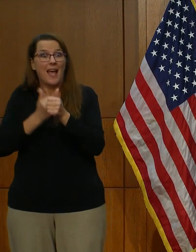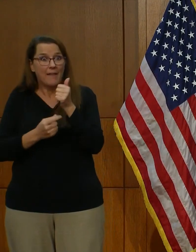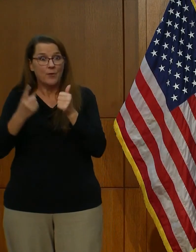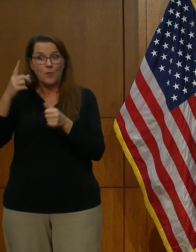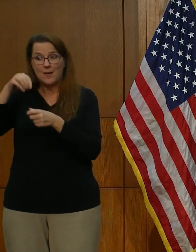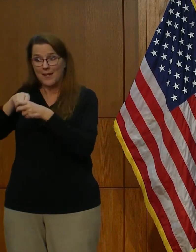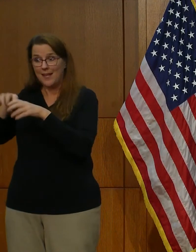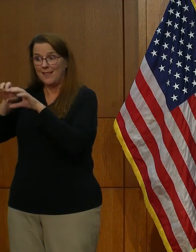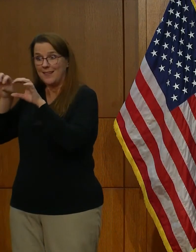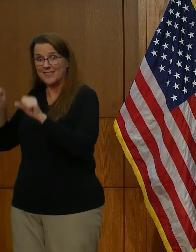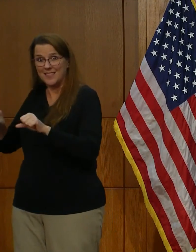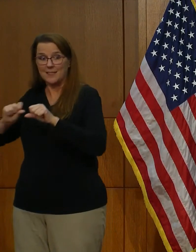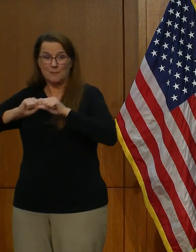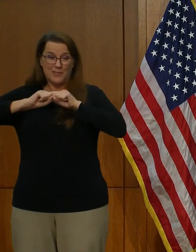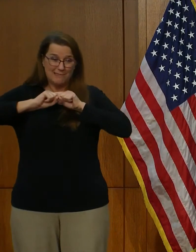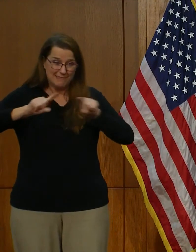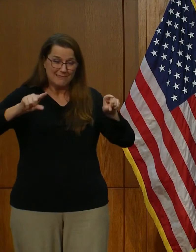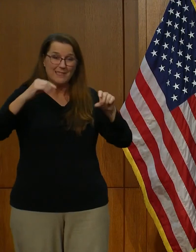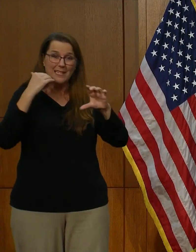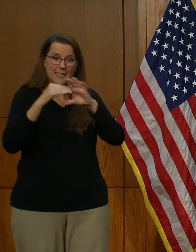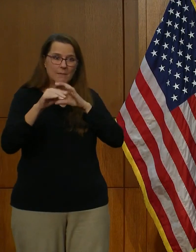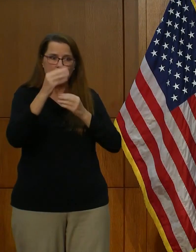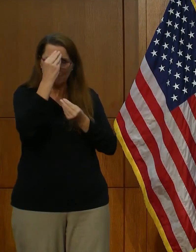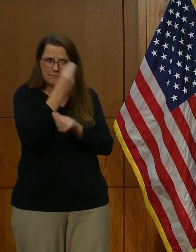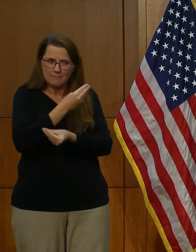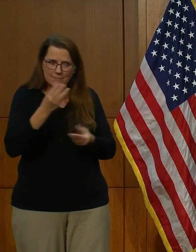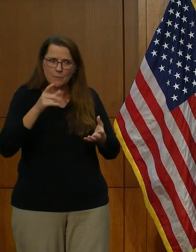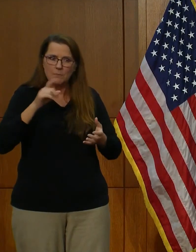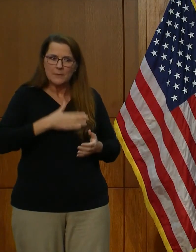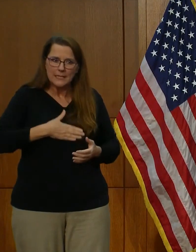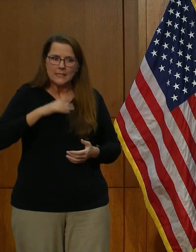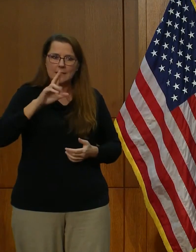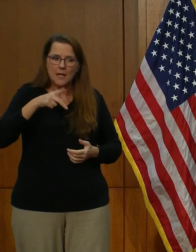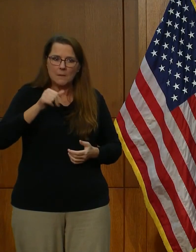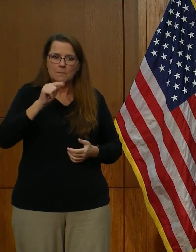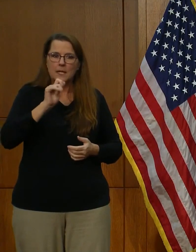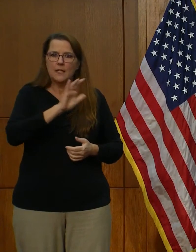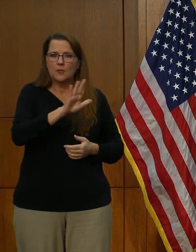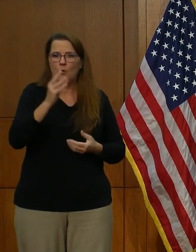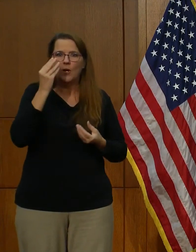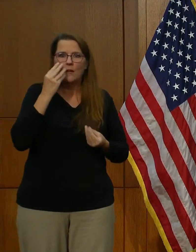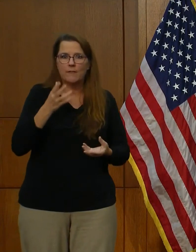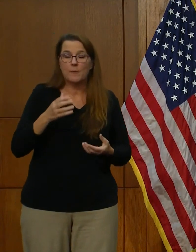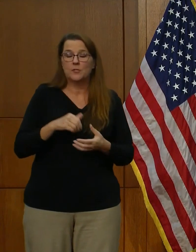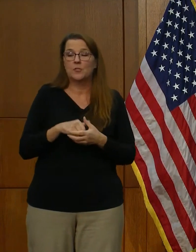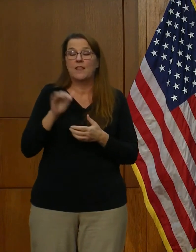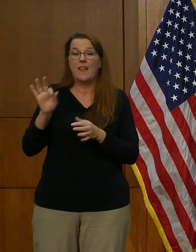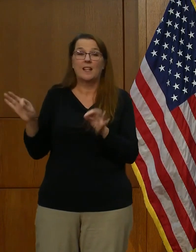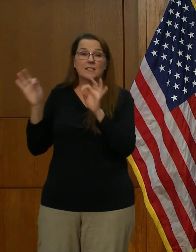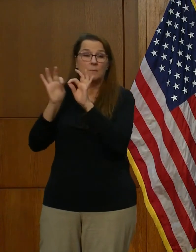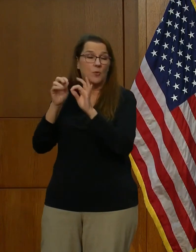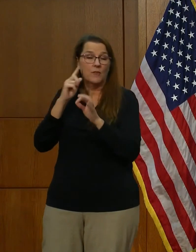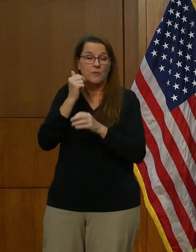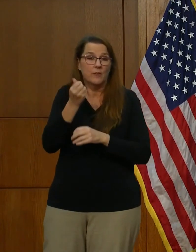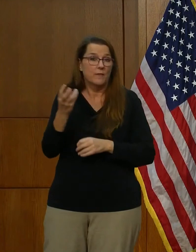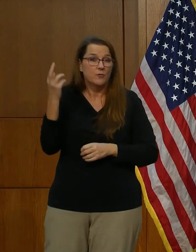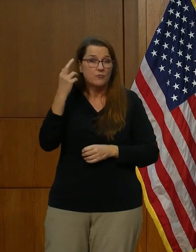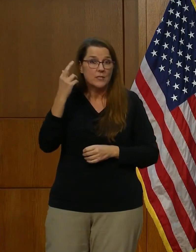ONE EARLIER RECORD, WHICH IS WHY THERE WAS A EMAIL THAT WENT OUT TO EVERYBODY IN THE SYSTEM EARLIER THIS WEEK THAT SAYS, WE NEED YOU TO UPDATE YOUR